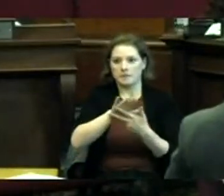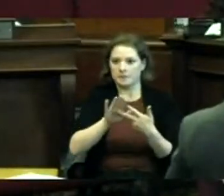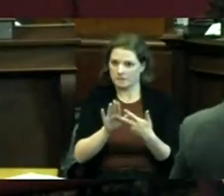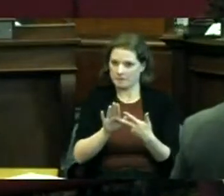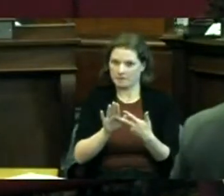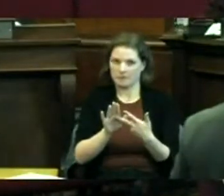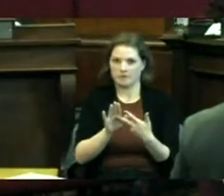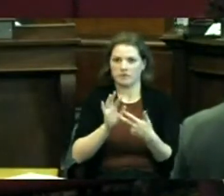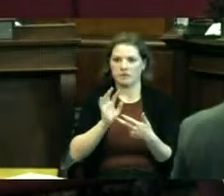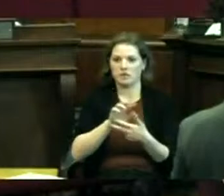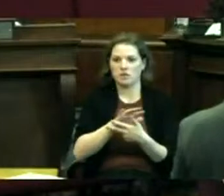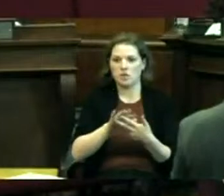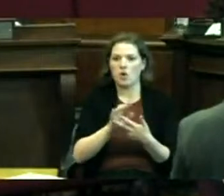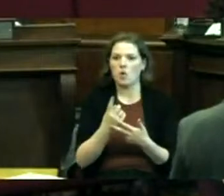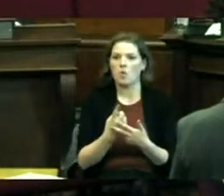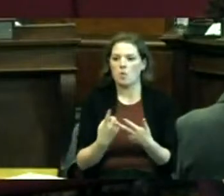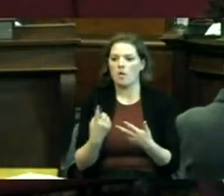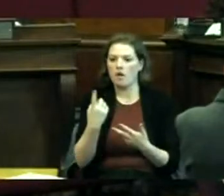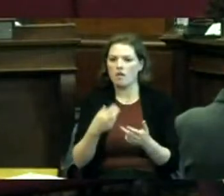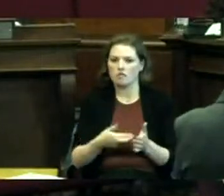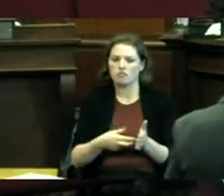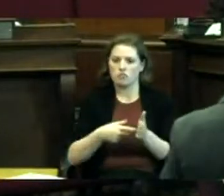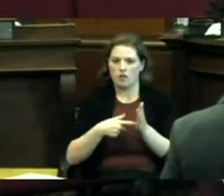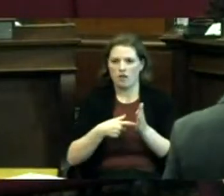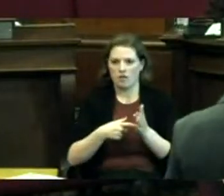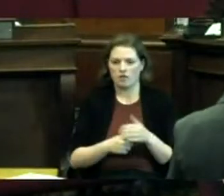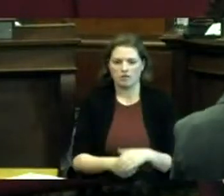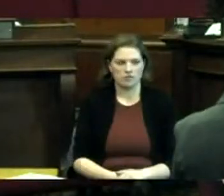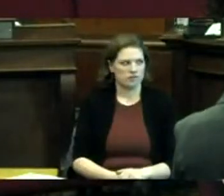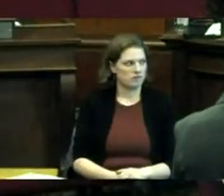operational paradigm of the